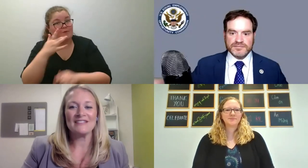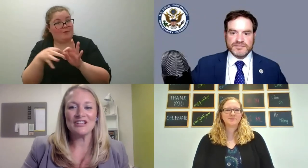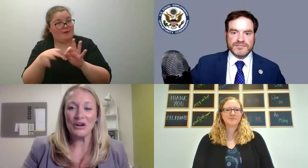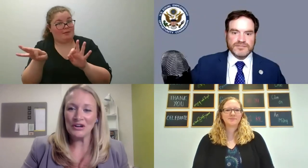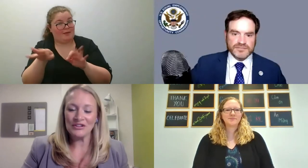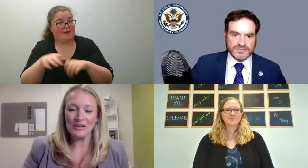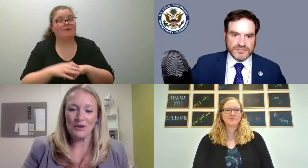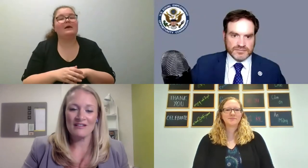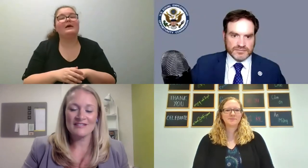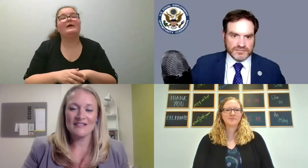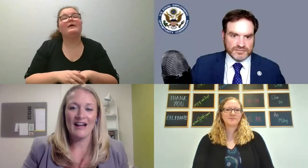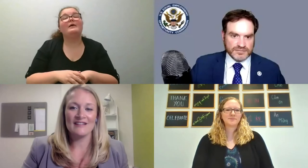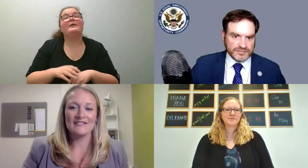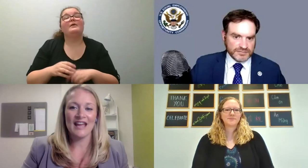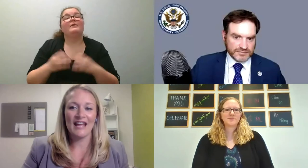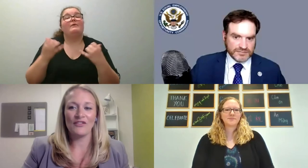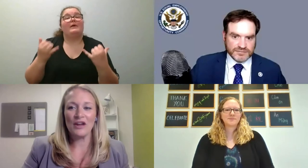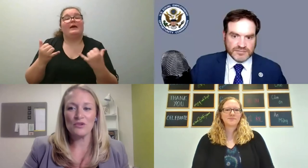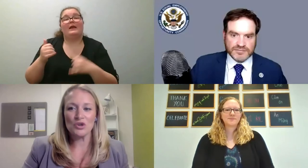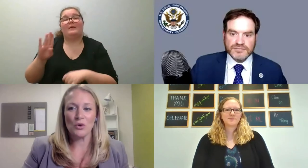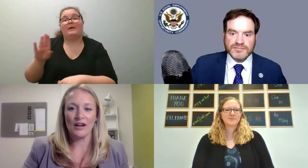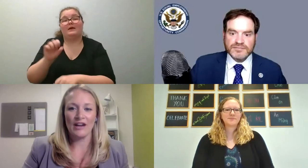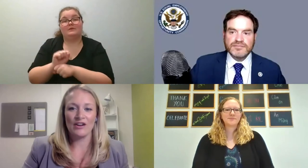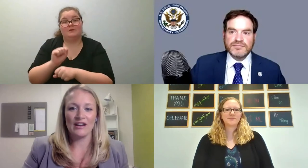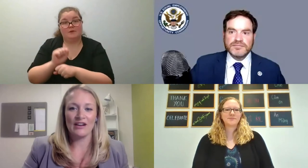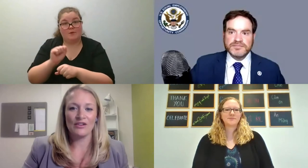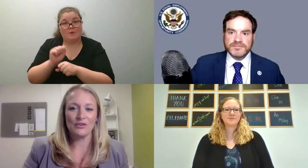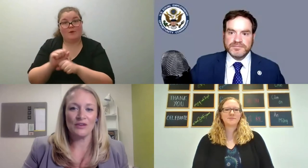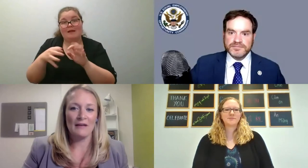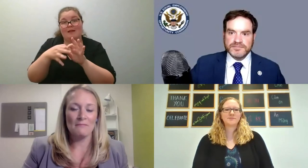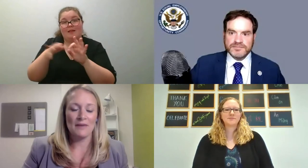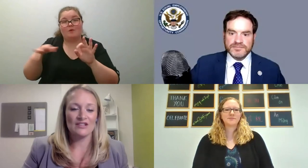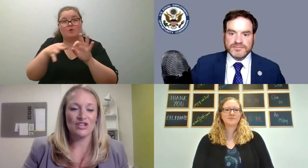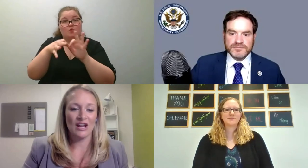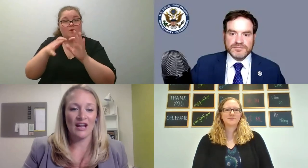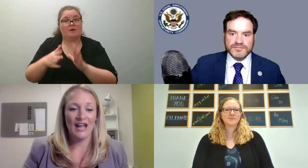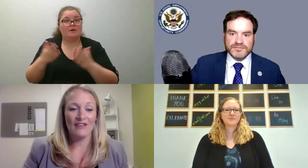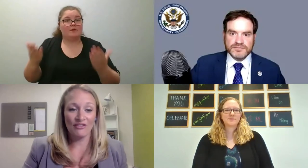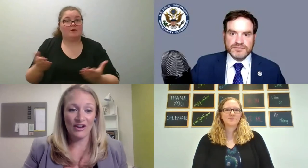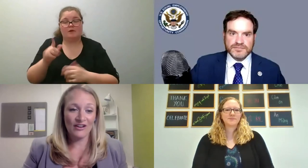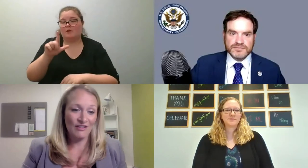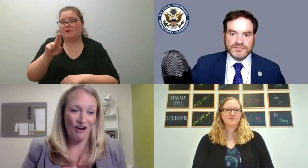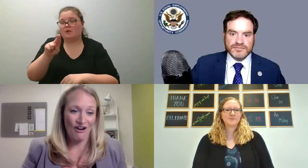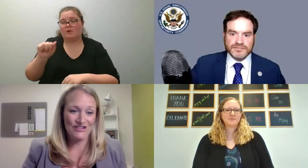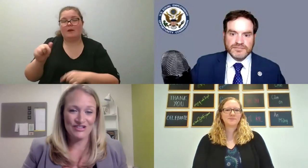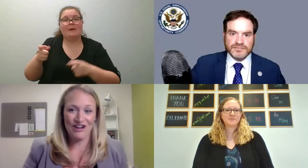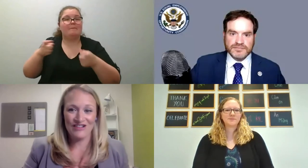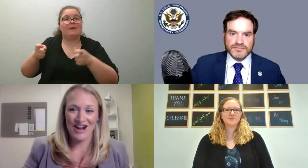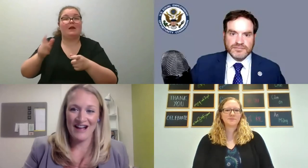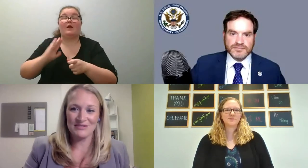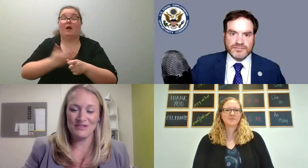Betsy currently works as a language coordinator here at LUNA, managing a very large contract